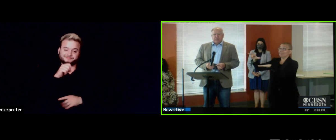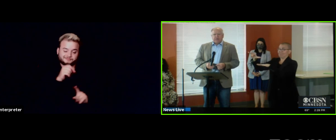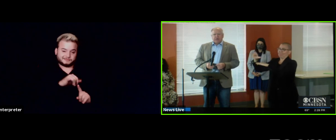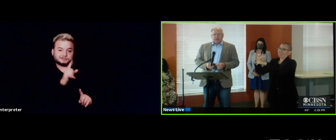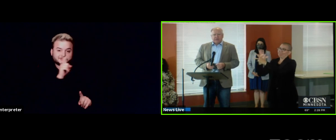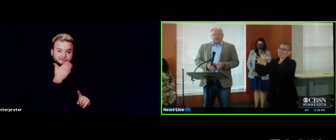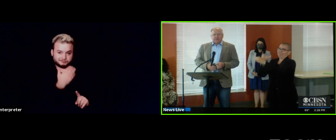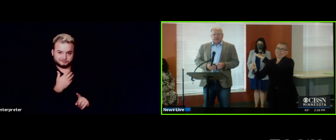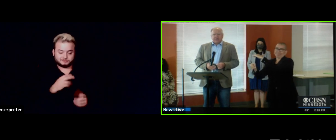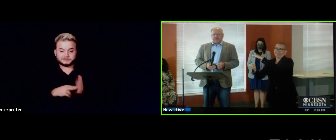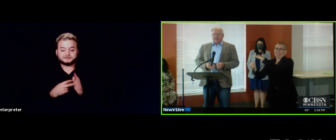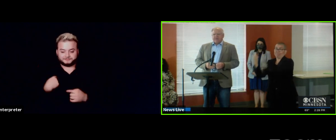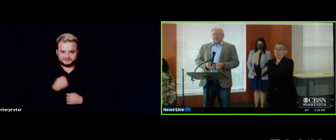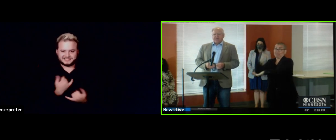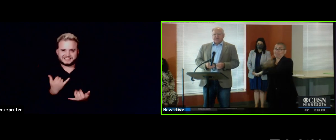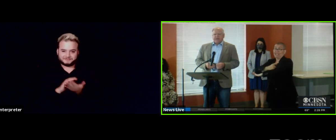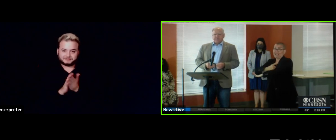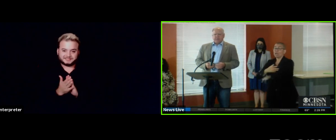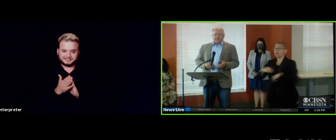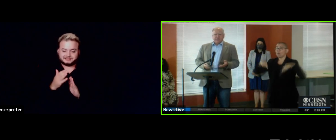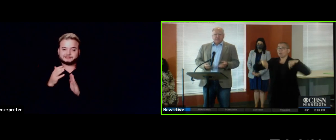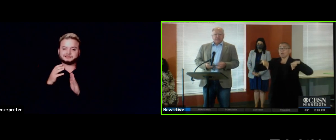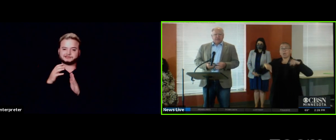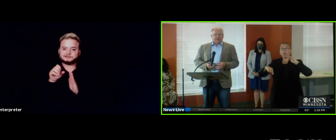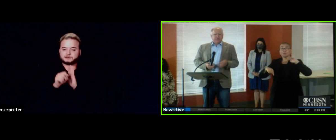numbers are relatively stable. As I've been saying that we see across the country they're